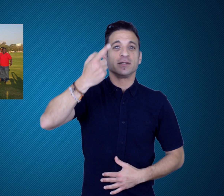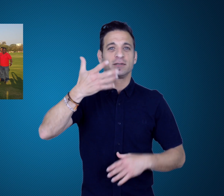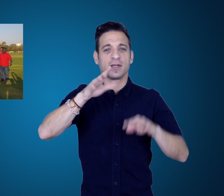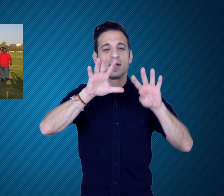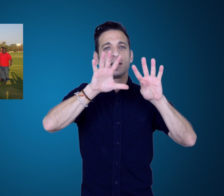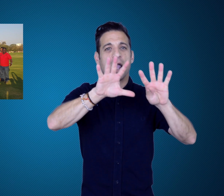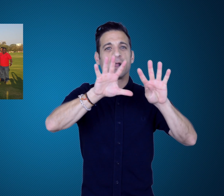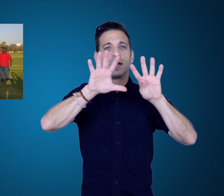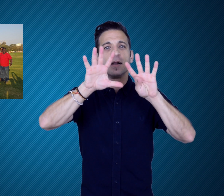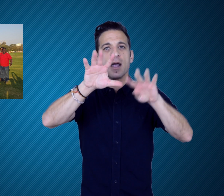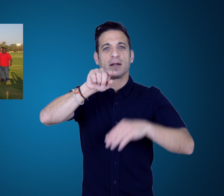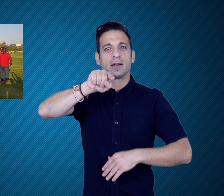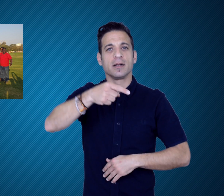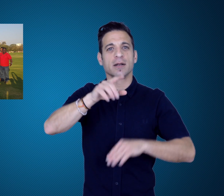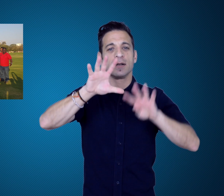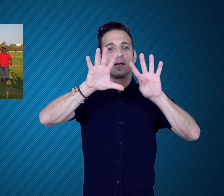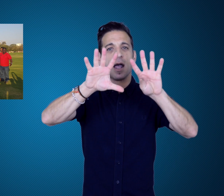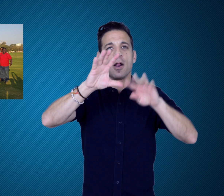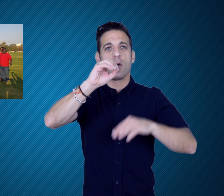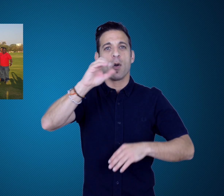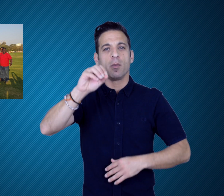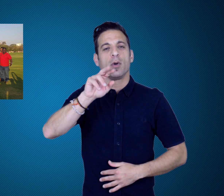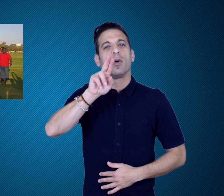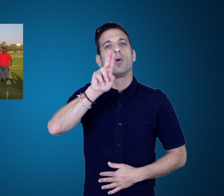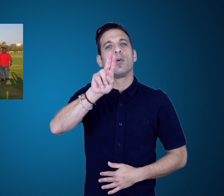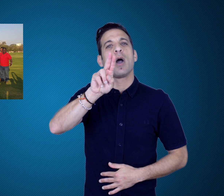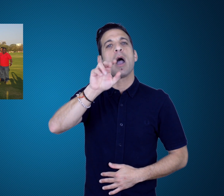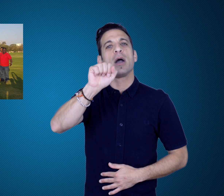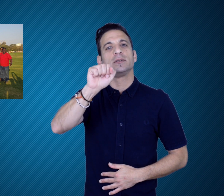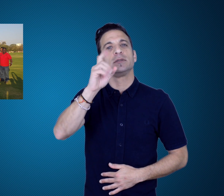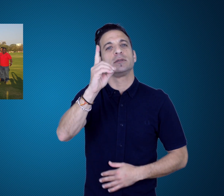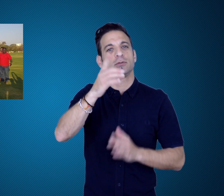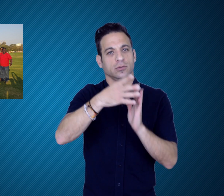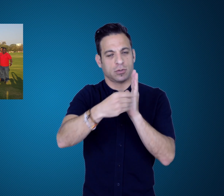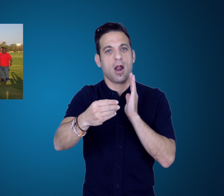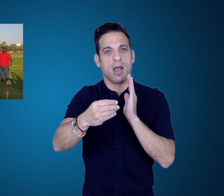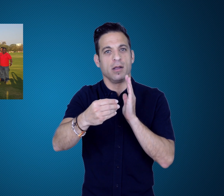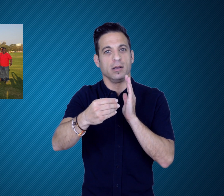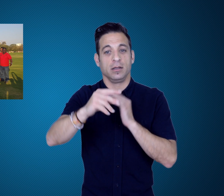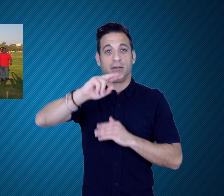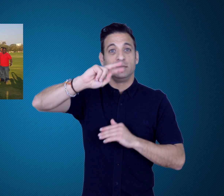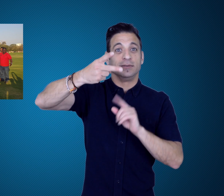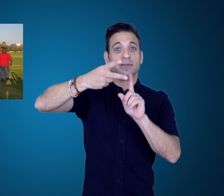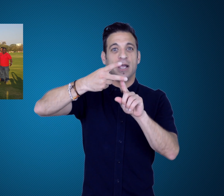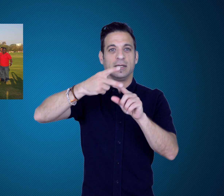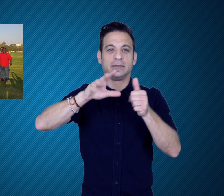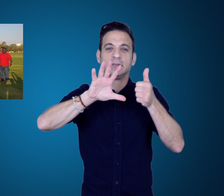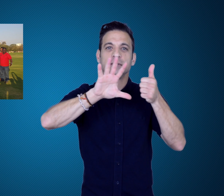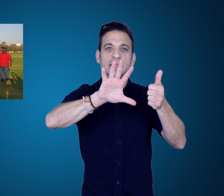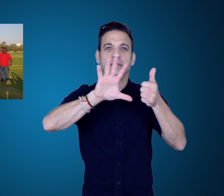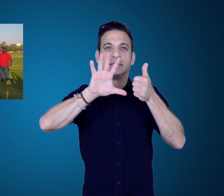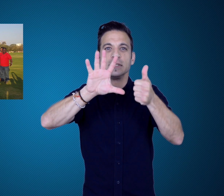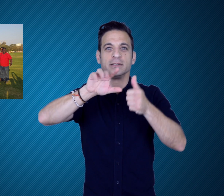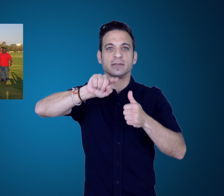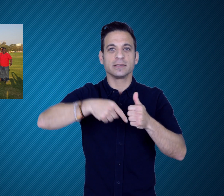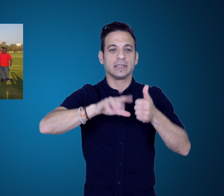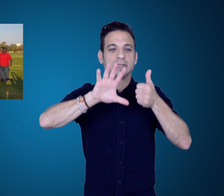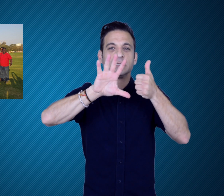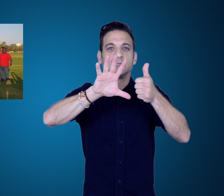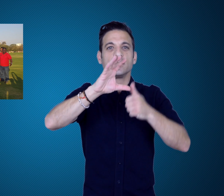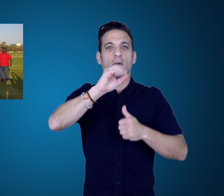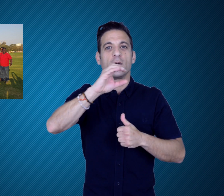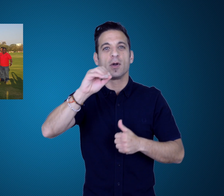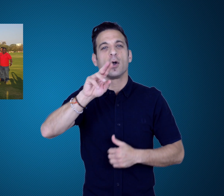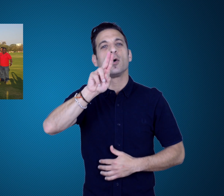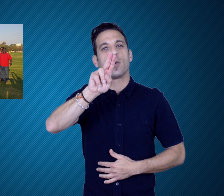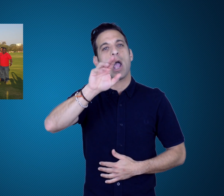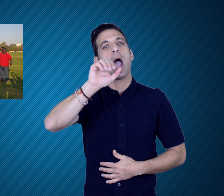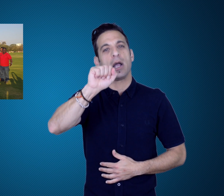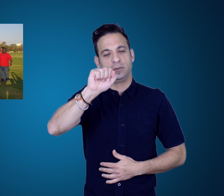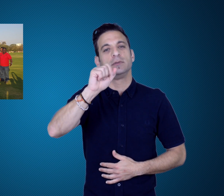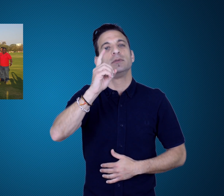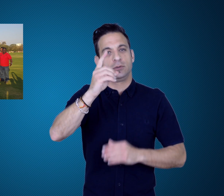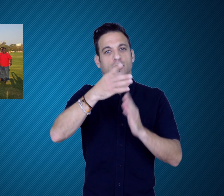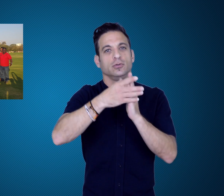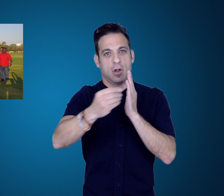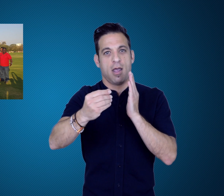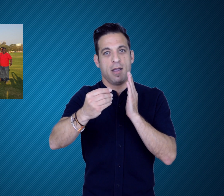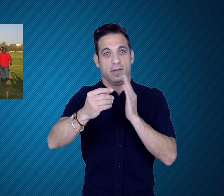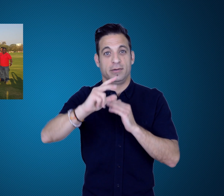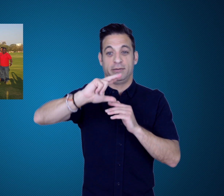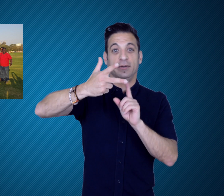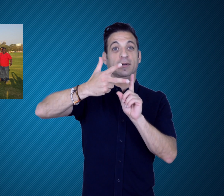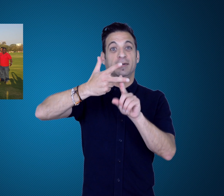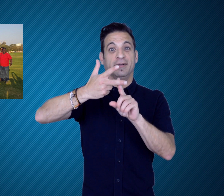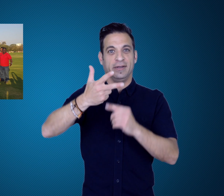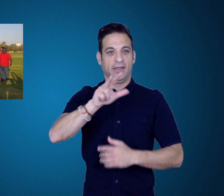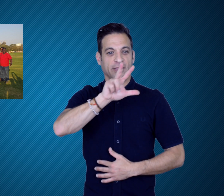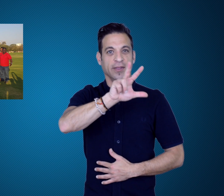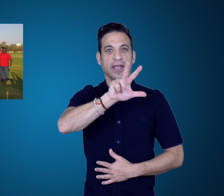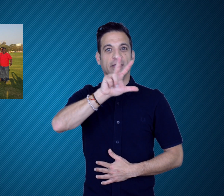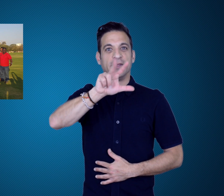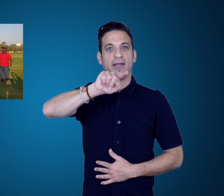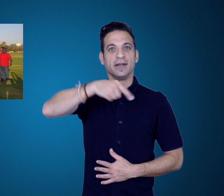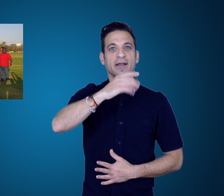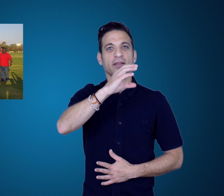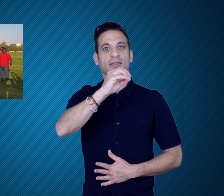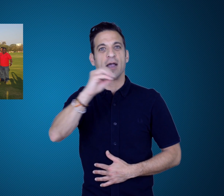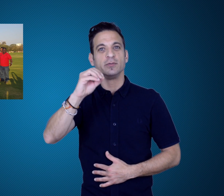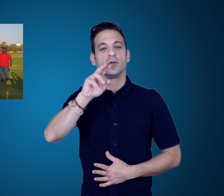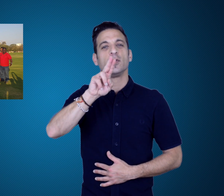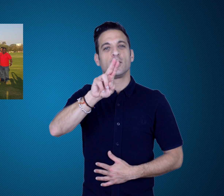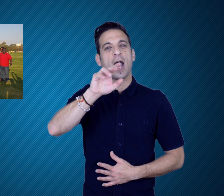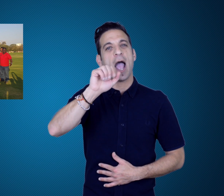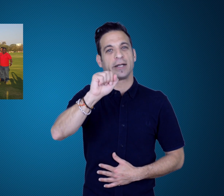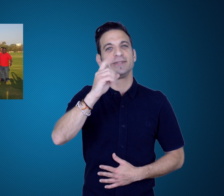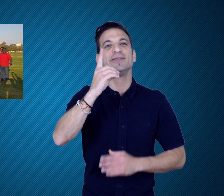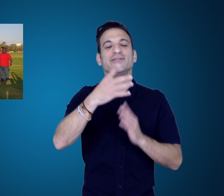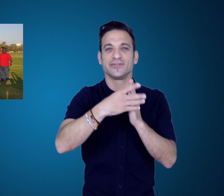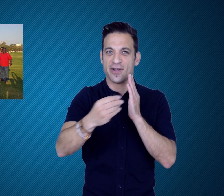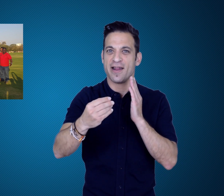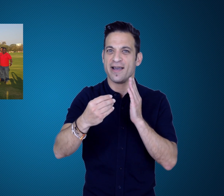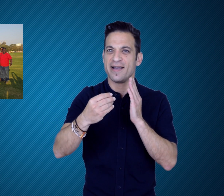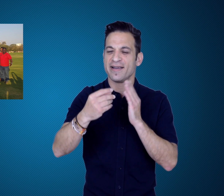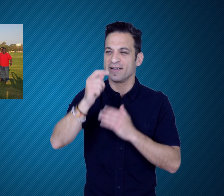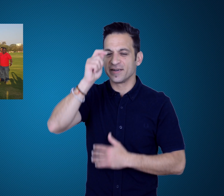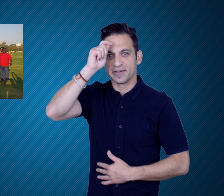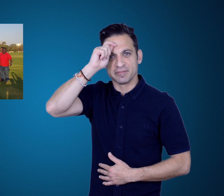will get more cash reward - 99,900 USD, 66,600 USD, and 33,000 USD